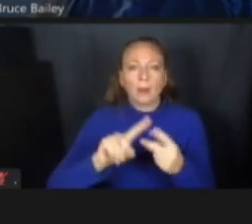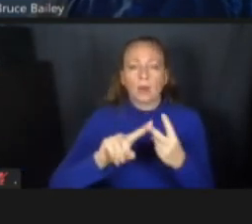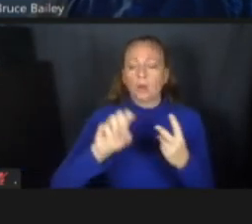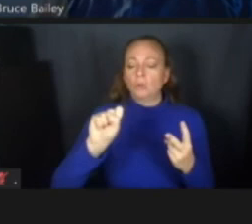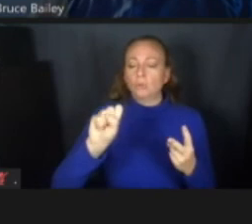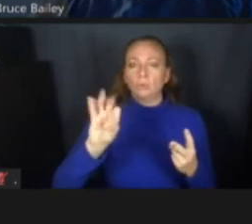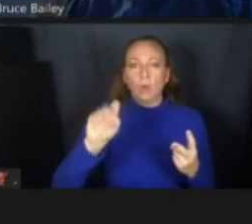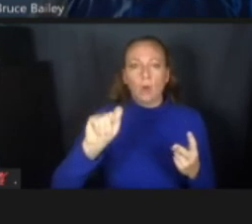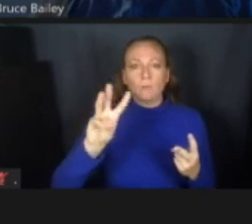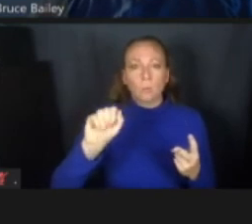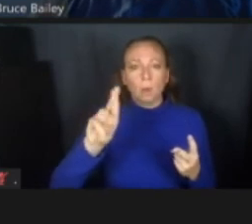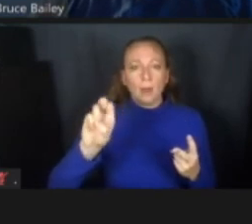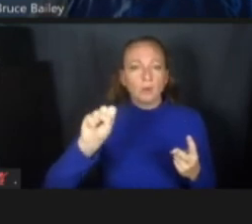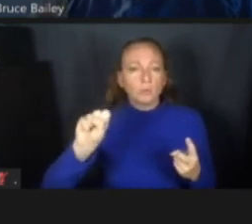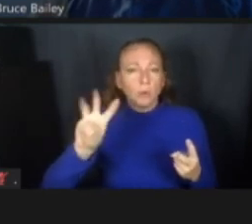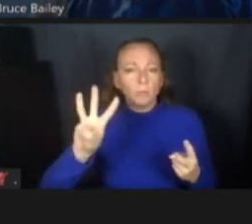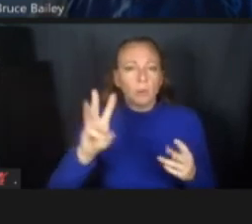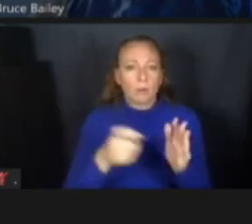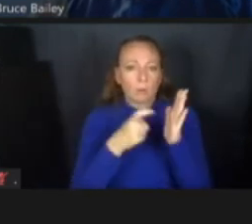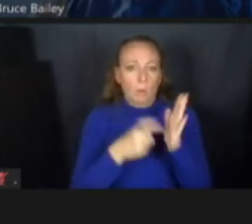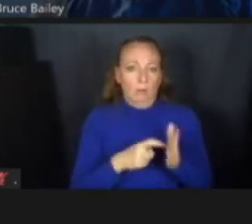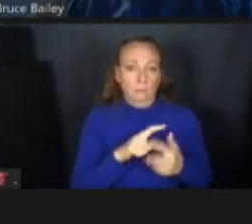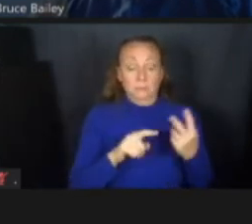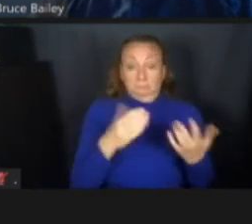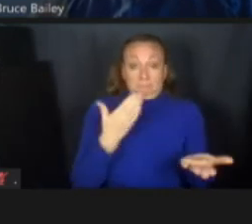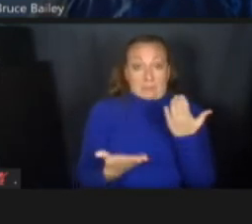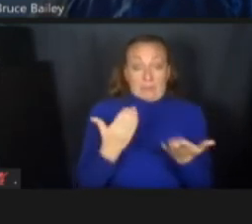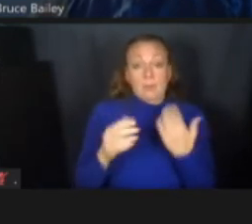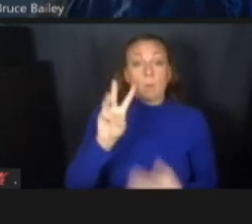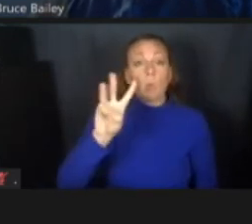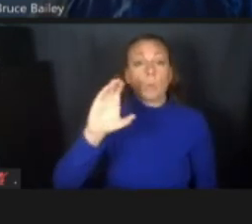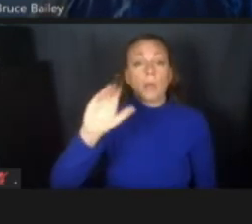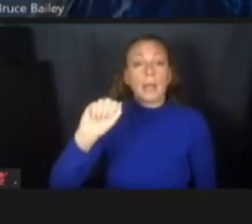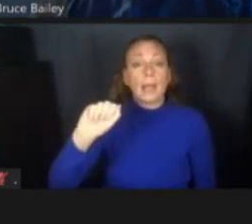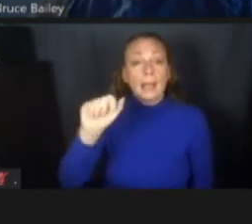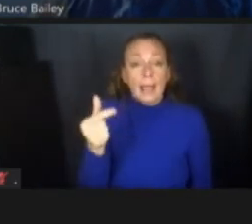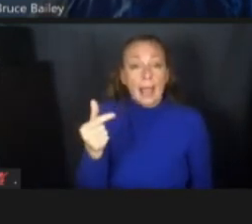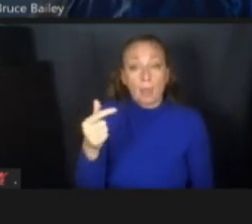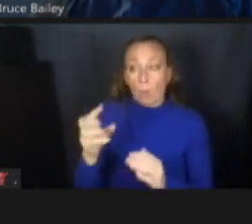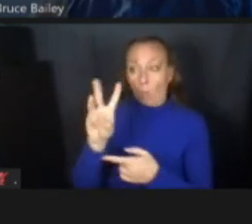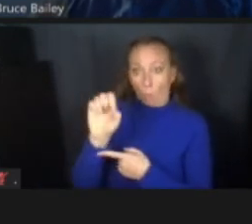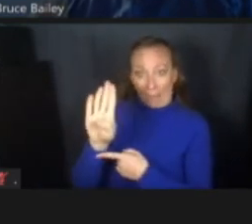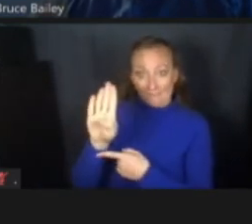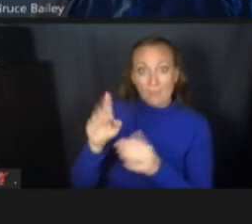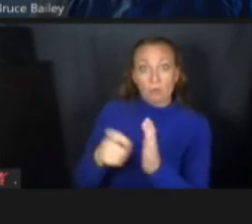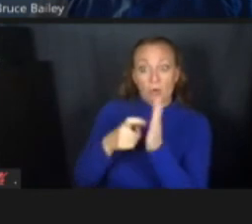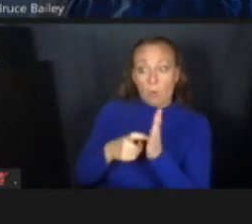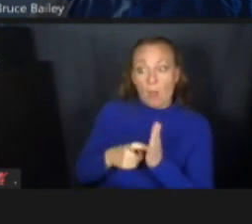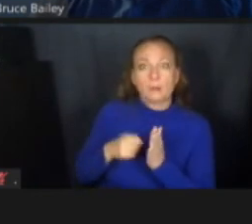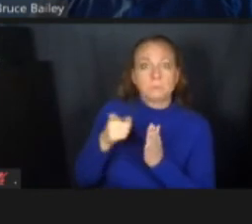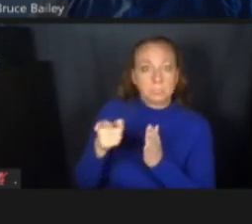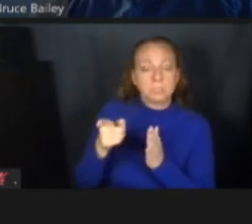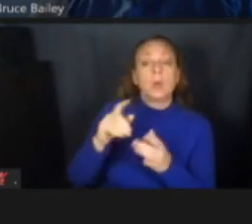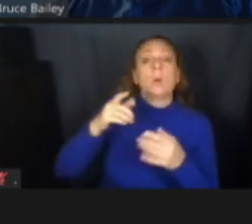and maybe even, you know, the WCAG web requirements as advances in technology make more and more possible